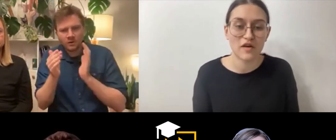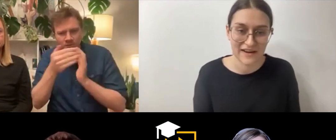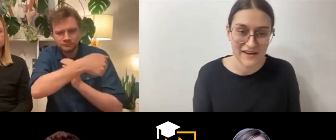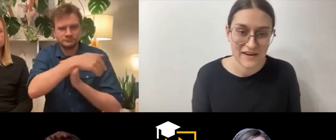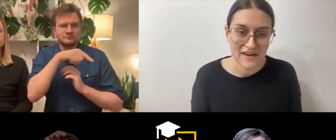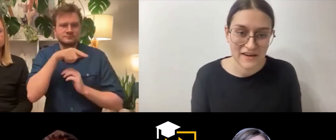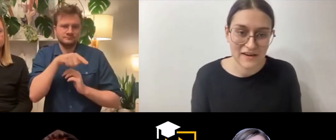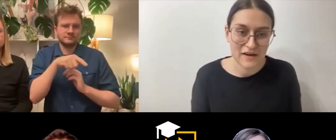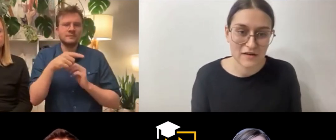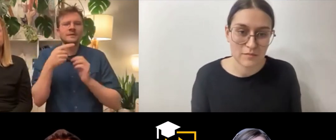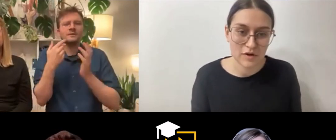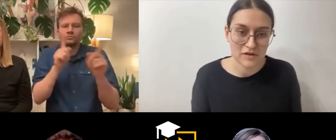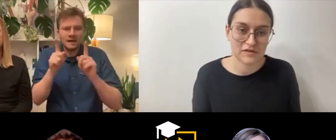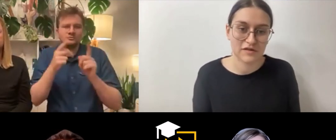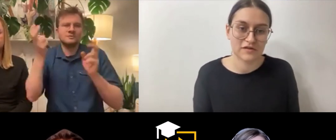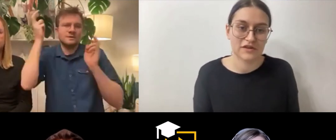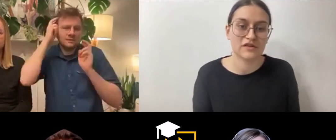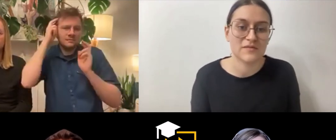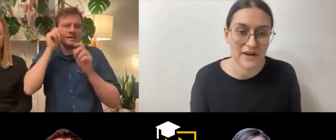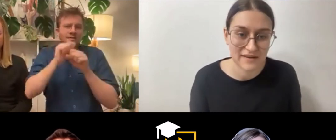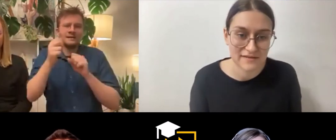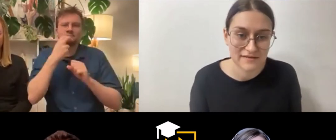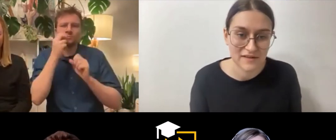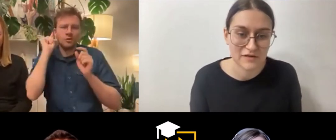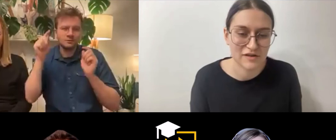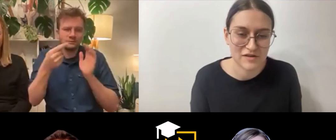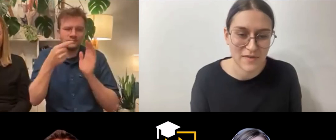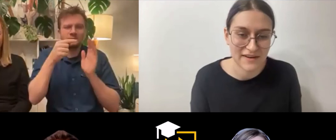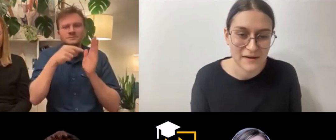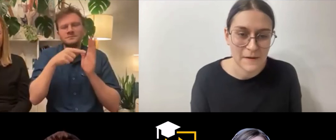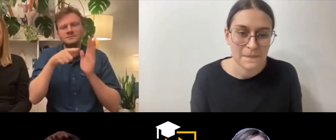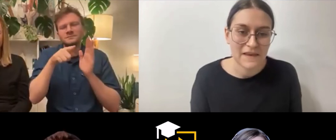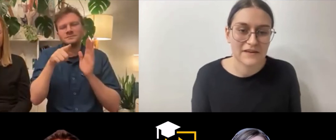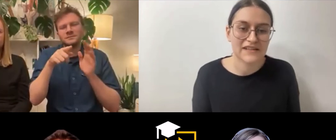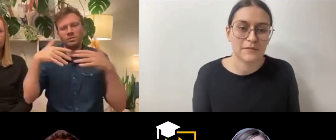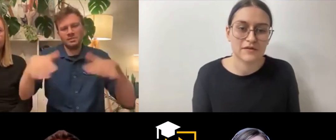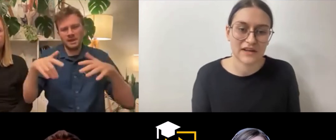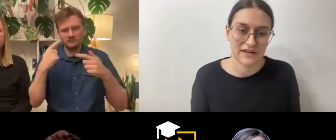and the second reaches the cochlea directly.